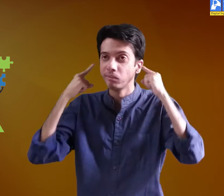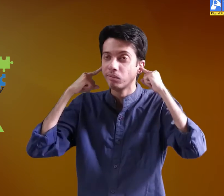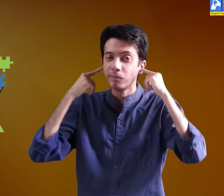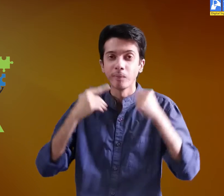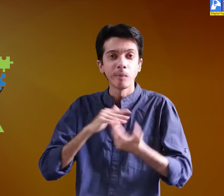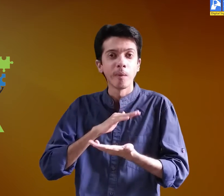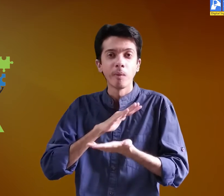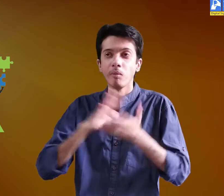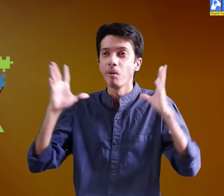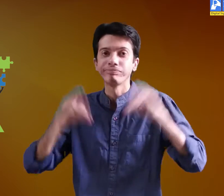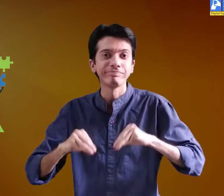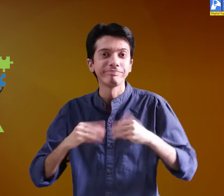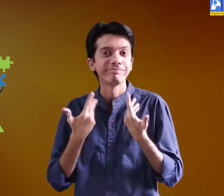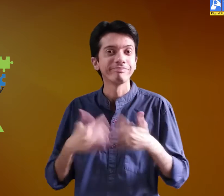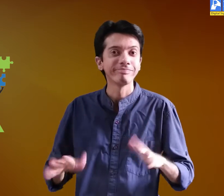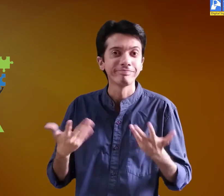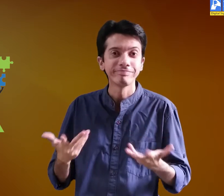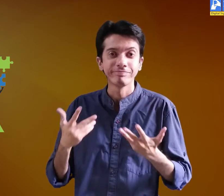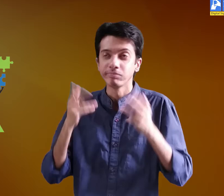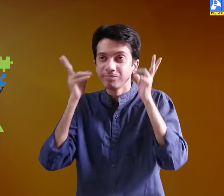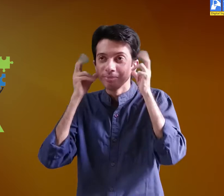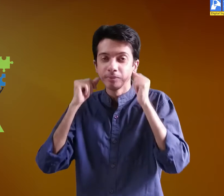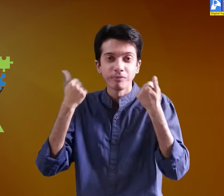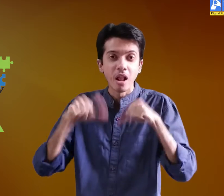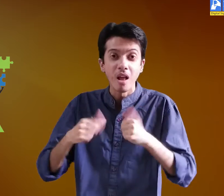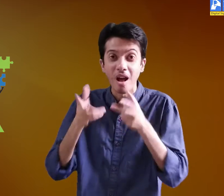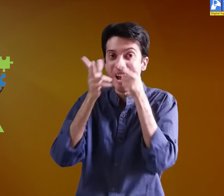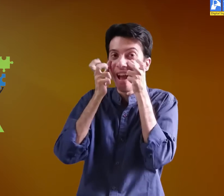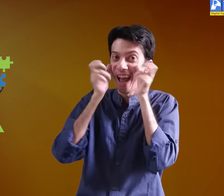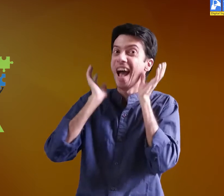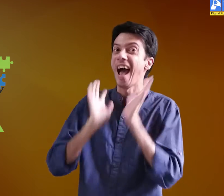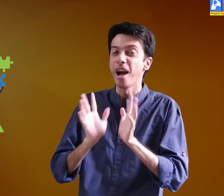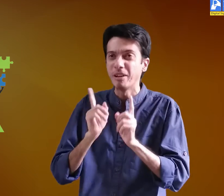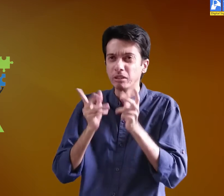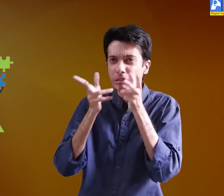then the child will not understand what they are speaking because he cannot hear he can see the lip